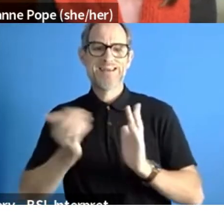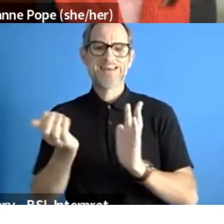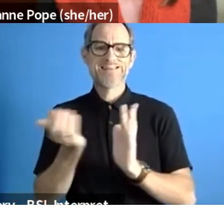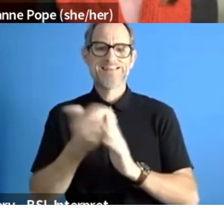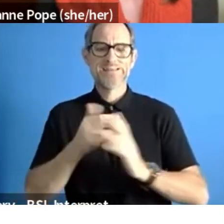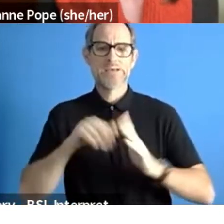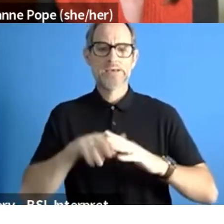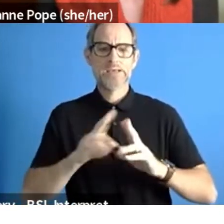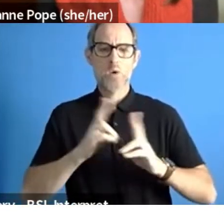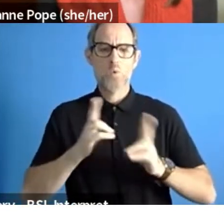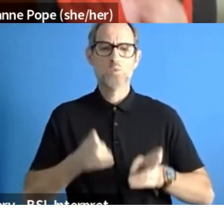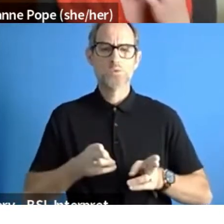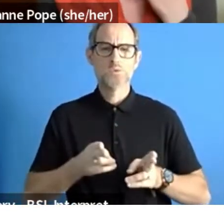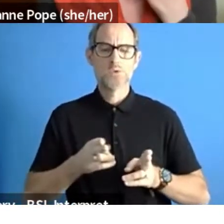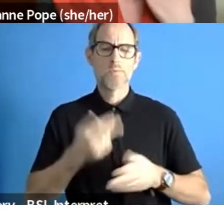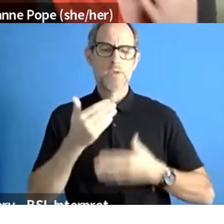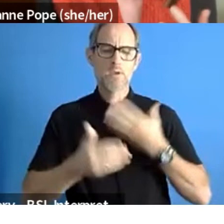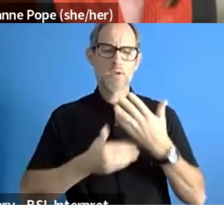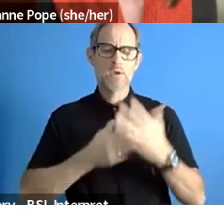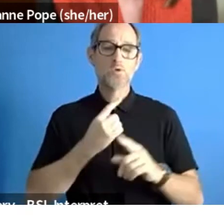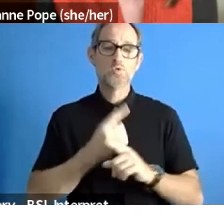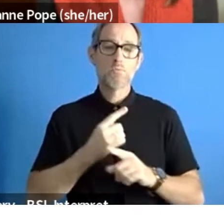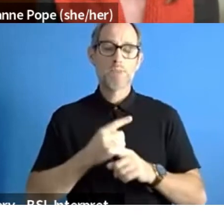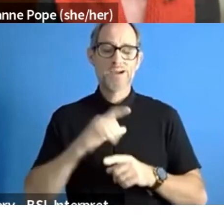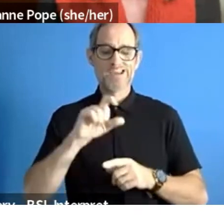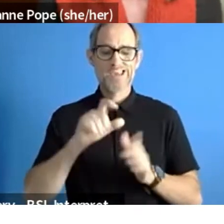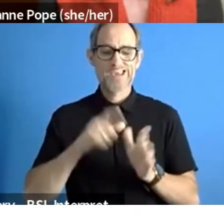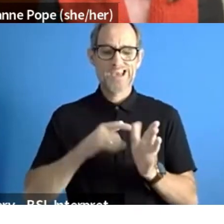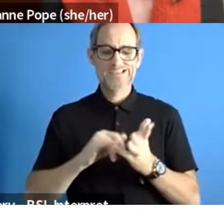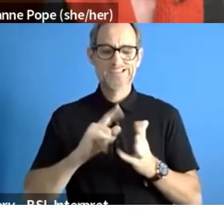We're going to talk about this but way of a case study s